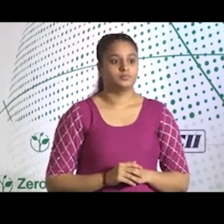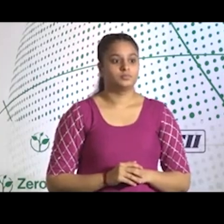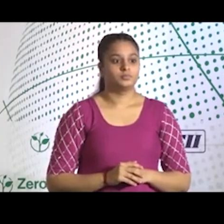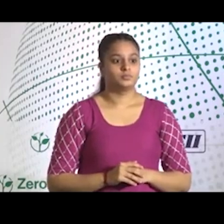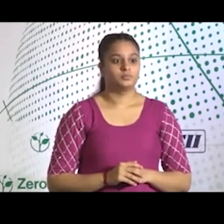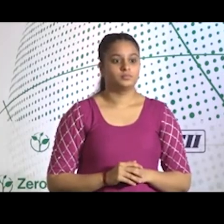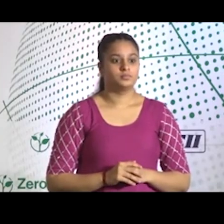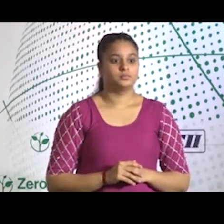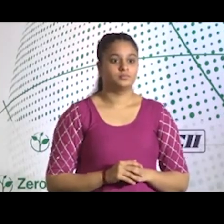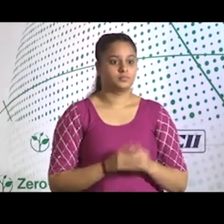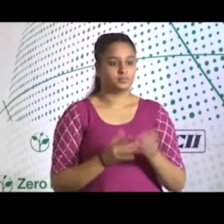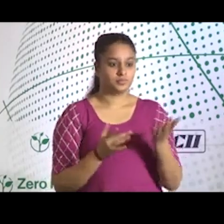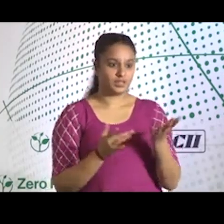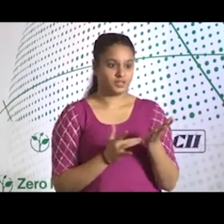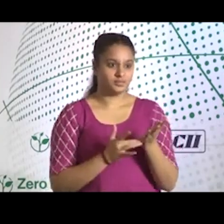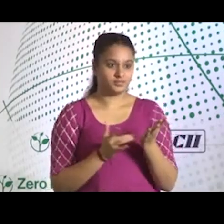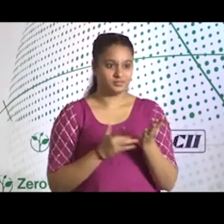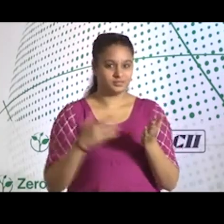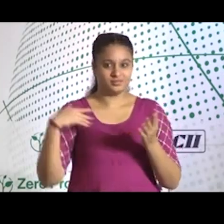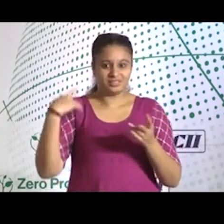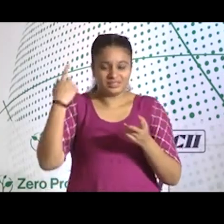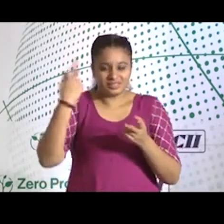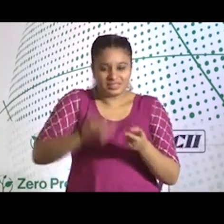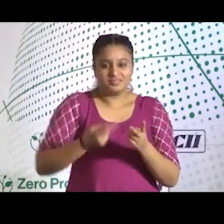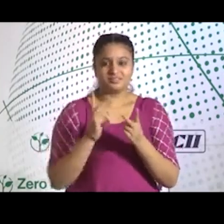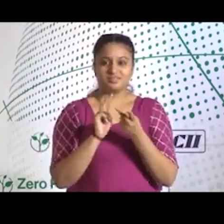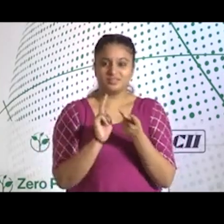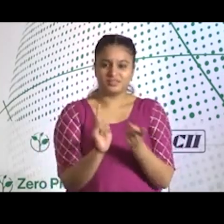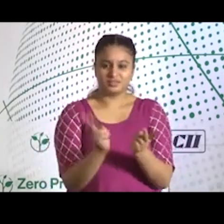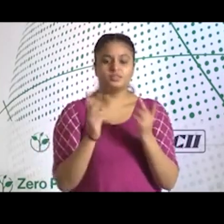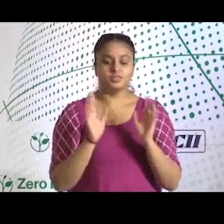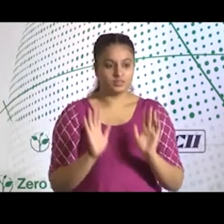technology surely has shifted in the last 20 years from then.